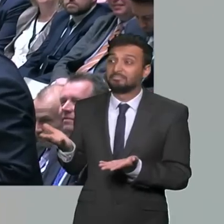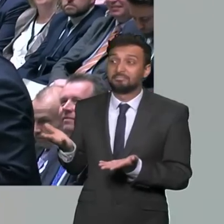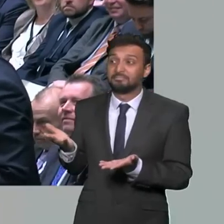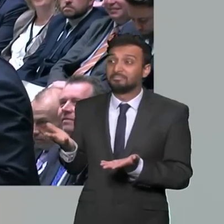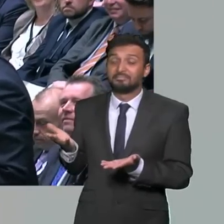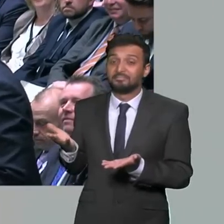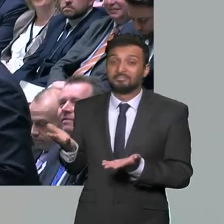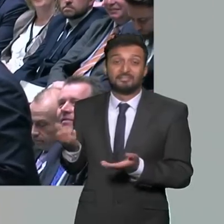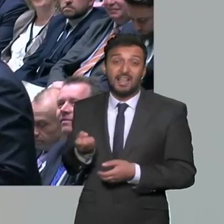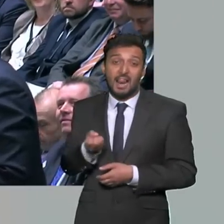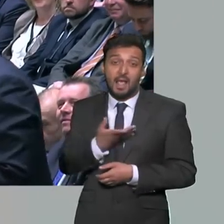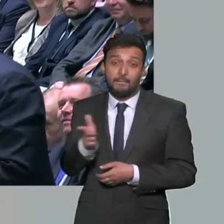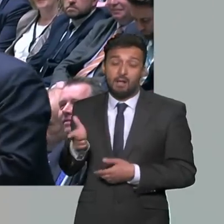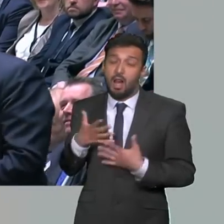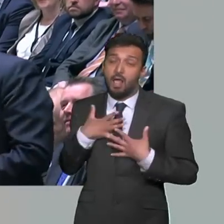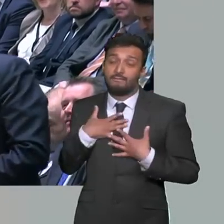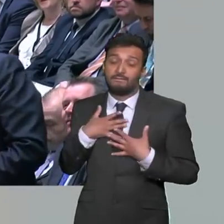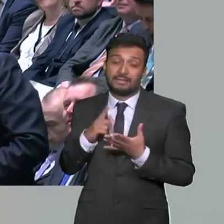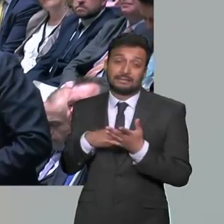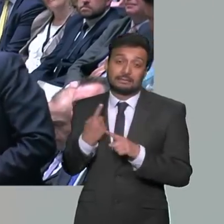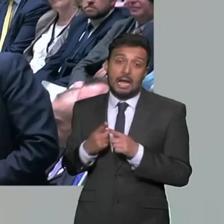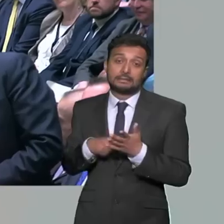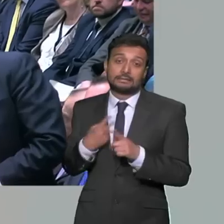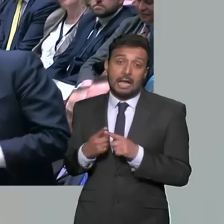to put up taxes; there is nothing original about that thought.